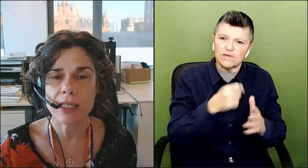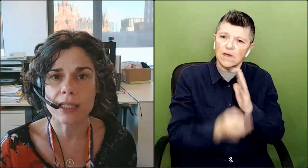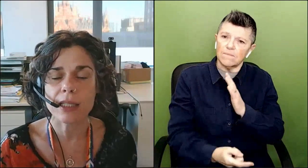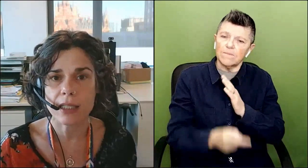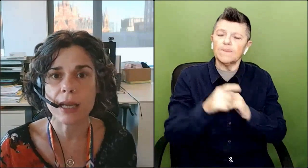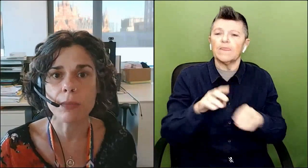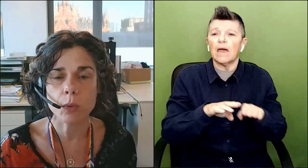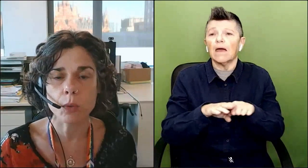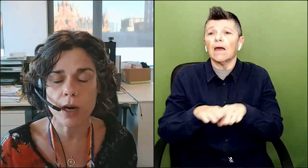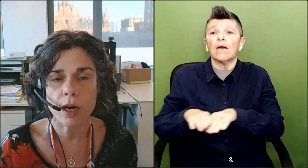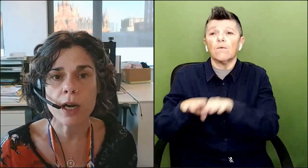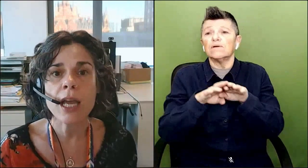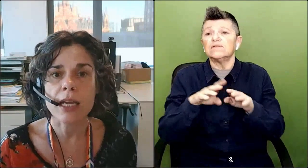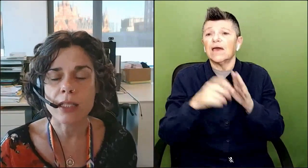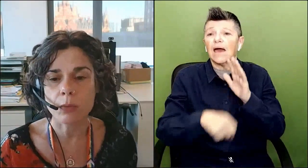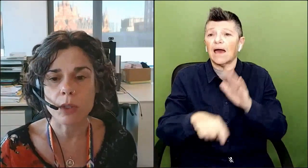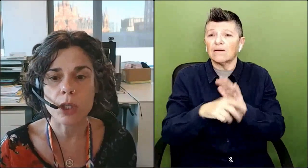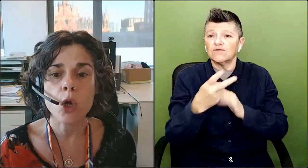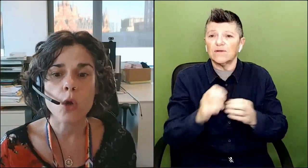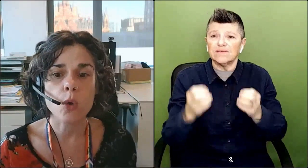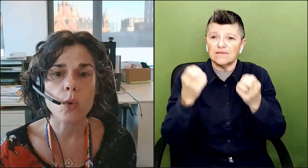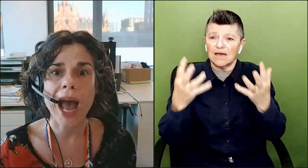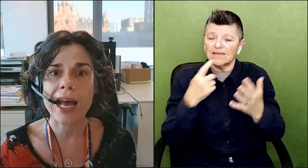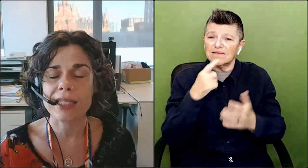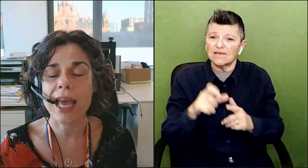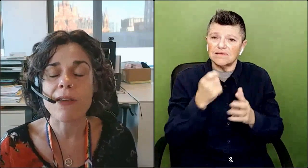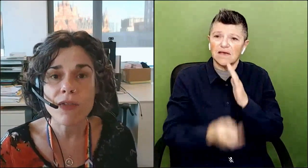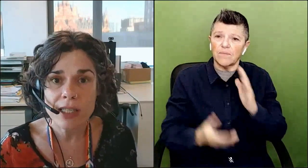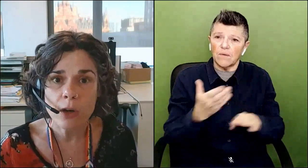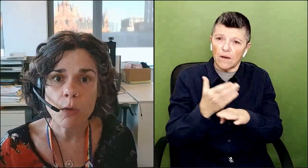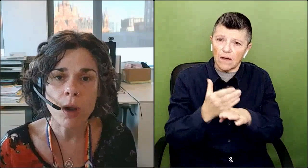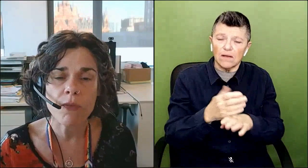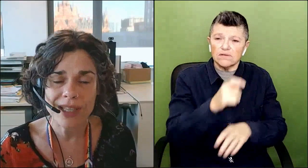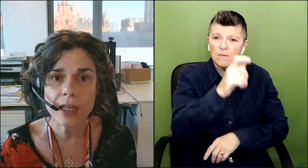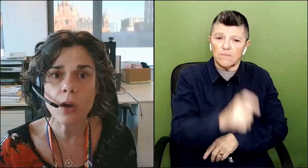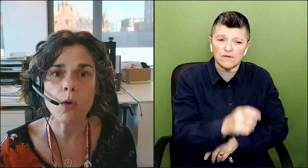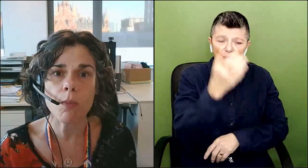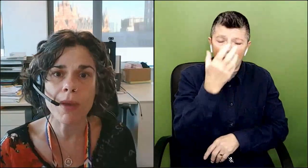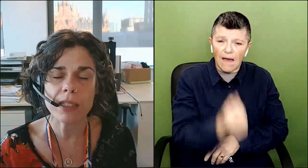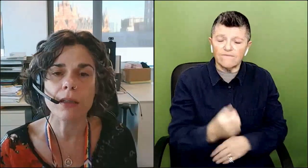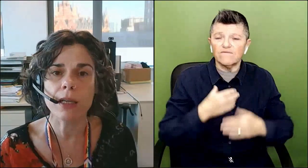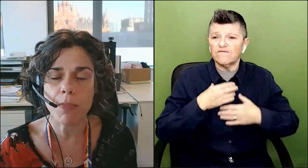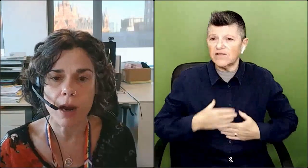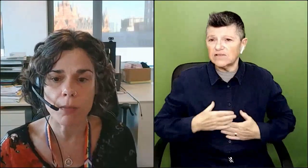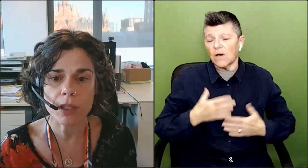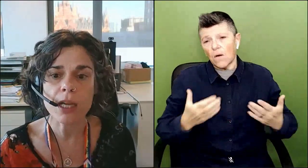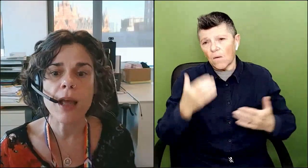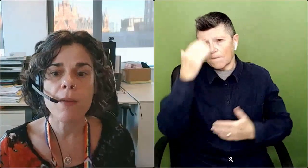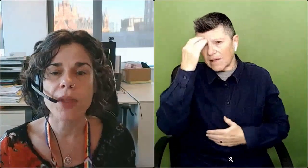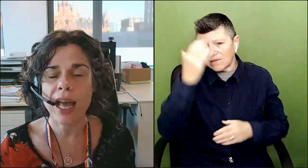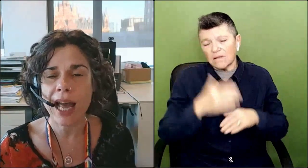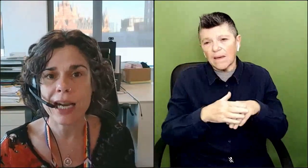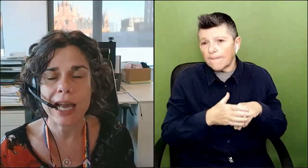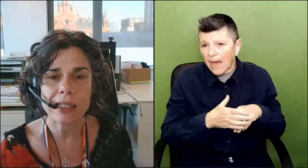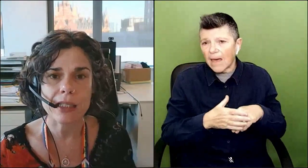says a disabled worker is somebody who has a physical or mental impairment that has lasted